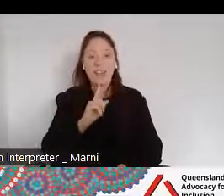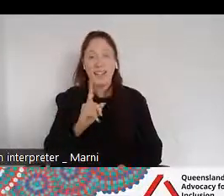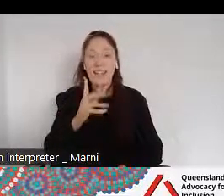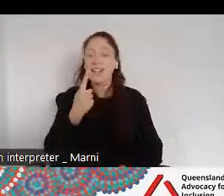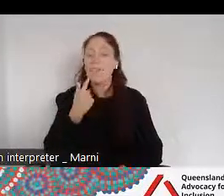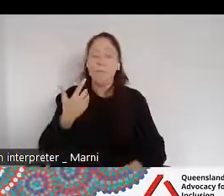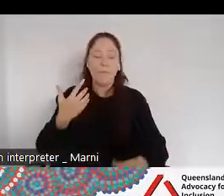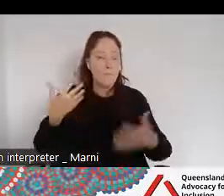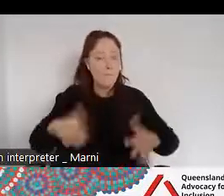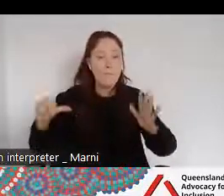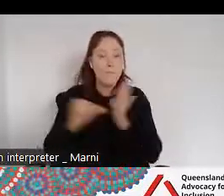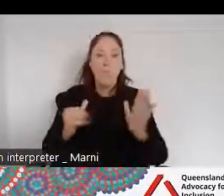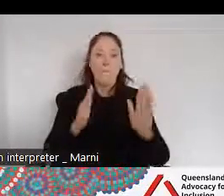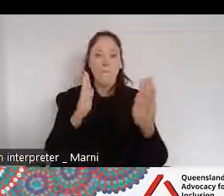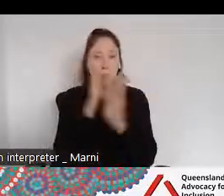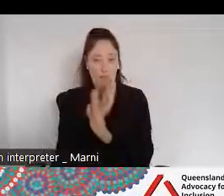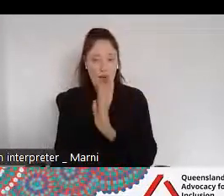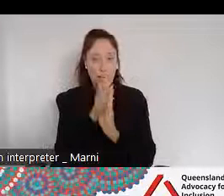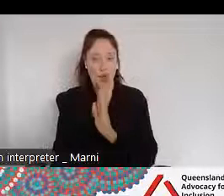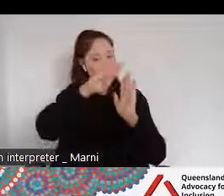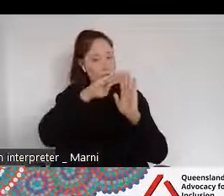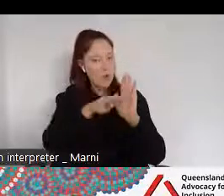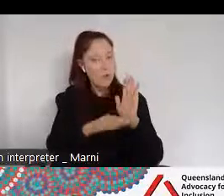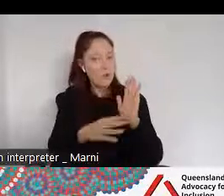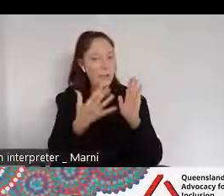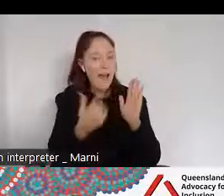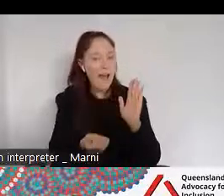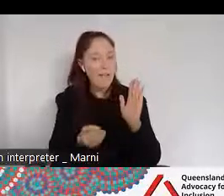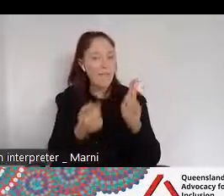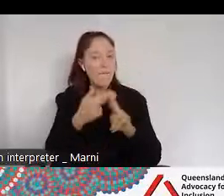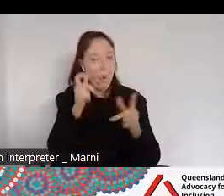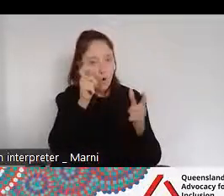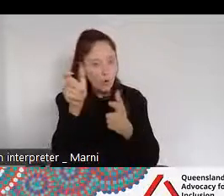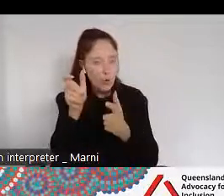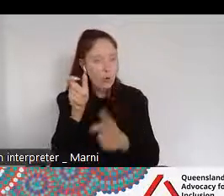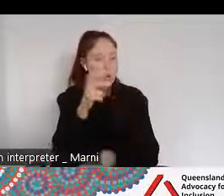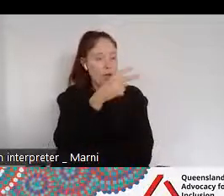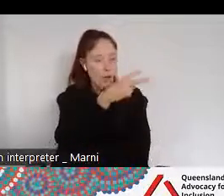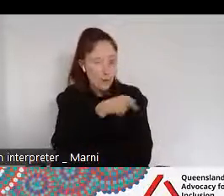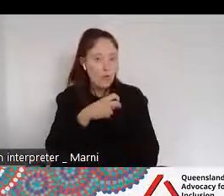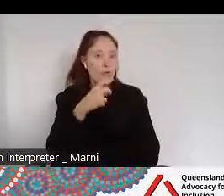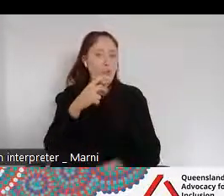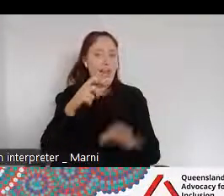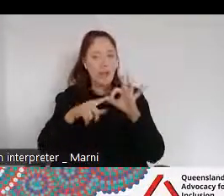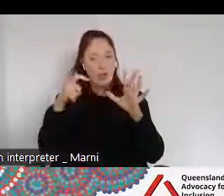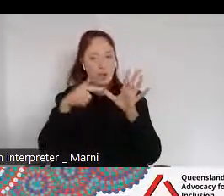and publication orders around QCAT proceedings for guardian and administration. There is a general